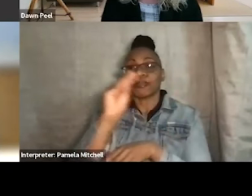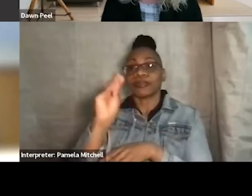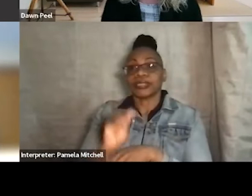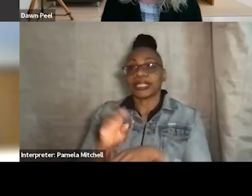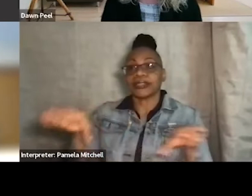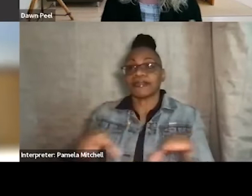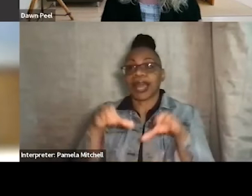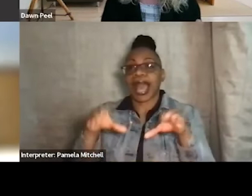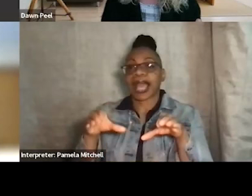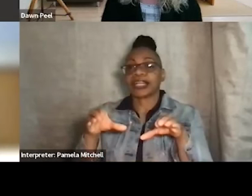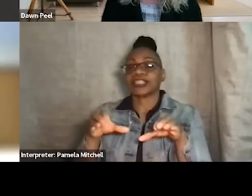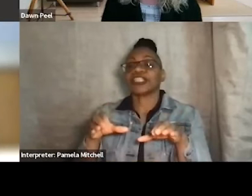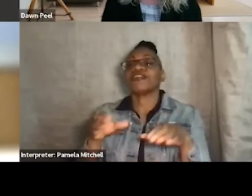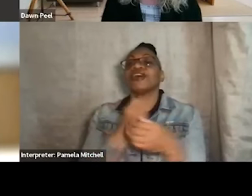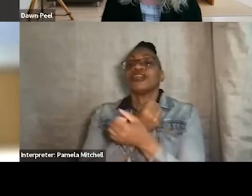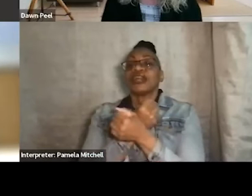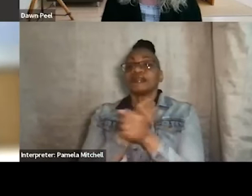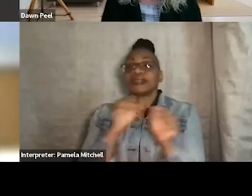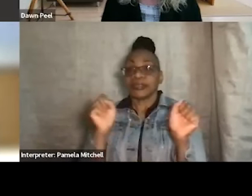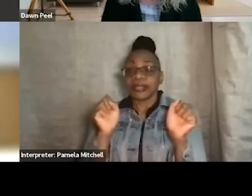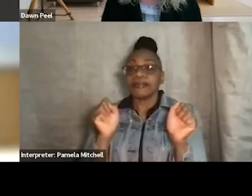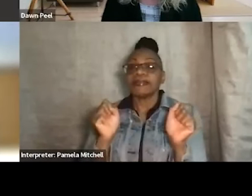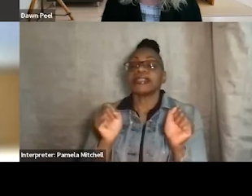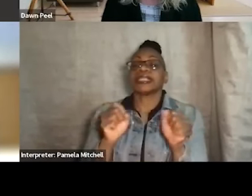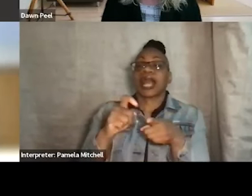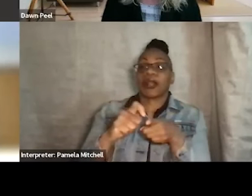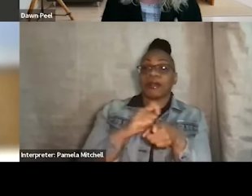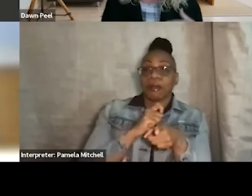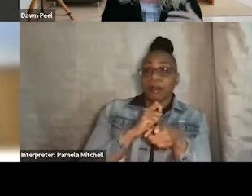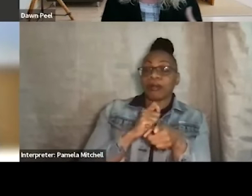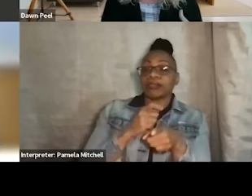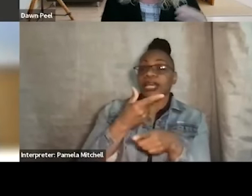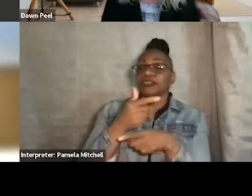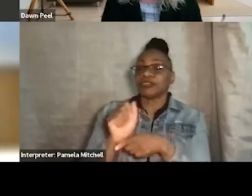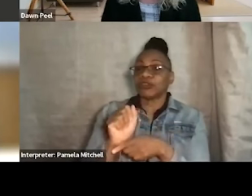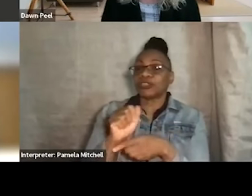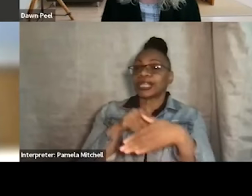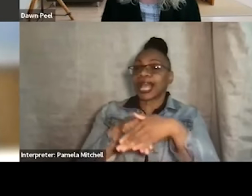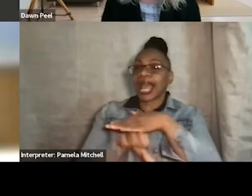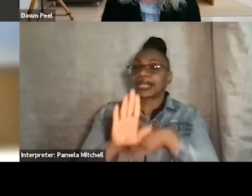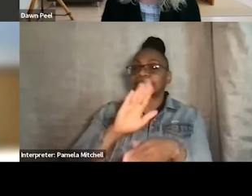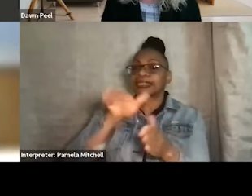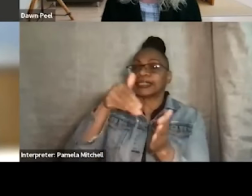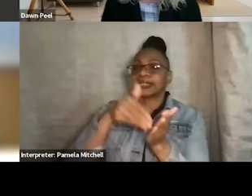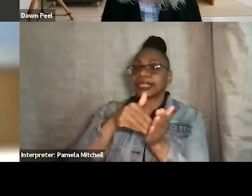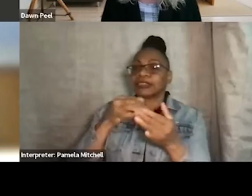that result from calls coming into our Georgia Crisis and Access Line, whether it's through calling the 1-800 number